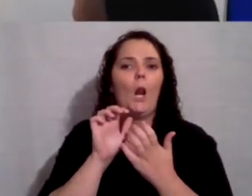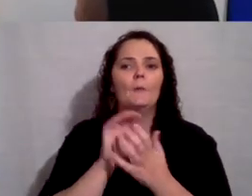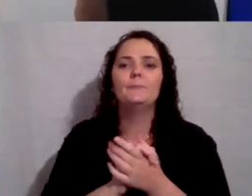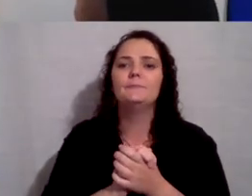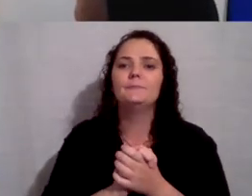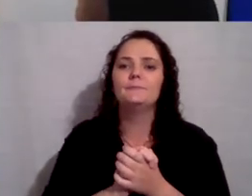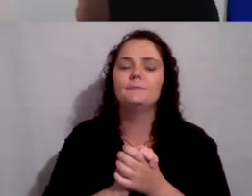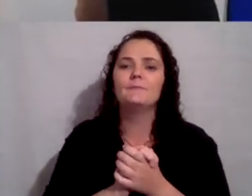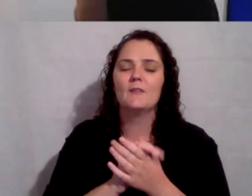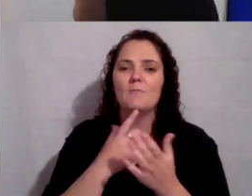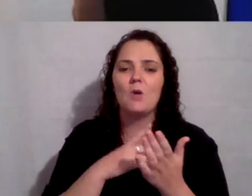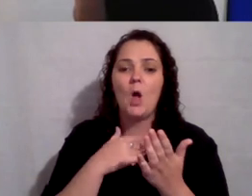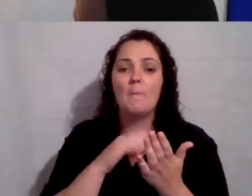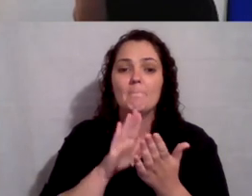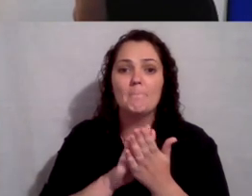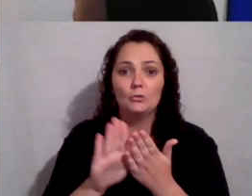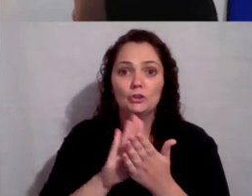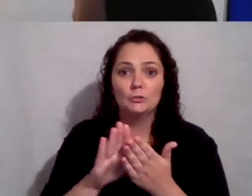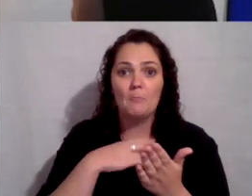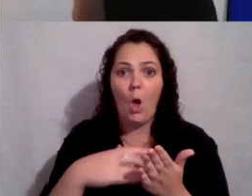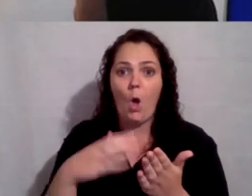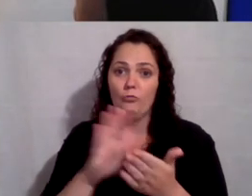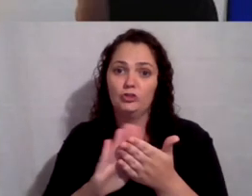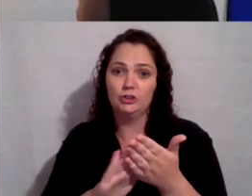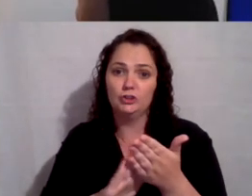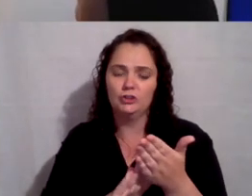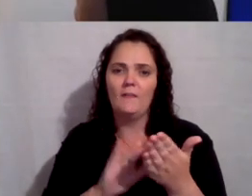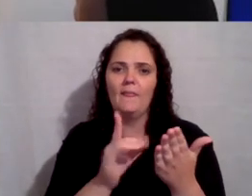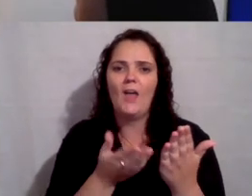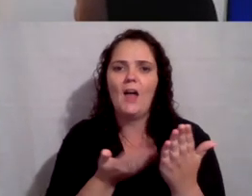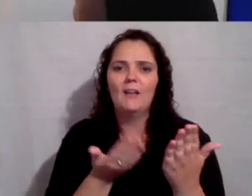You push it back down that value and then pull it back out